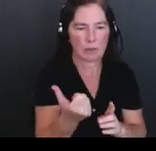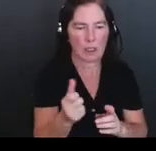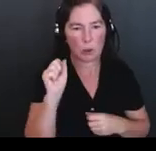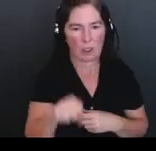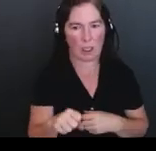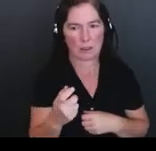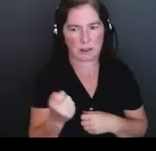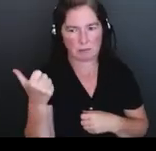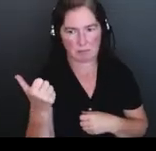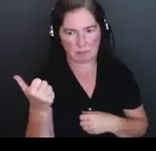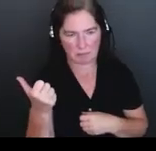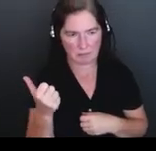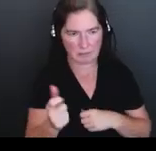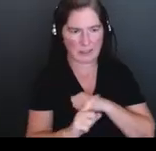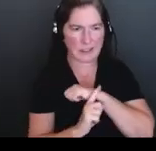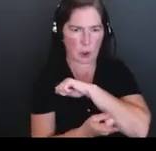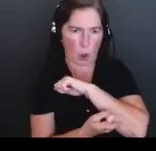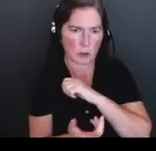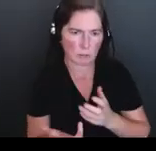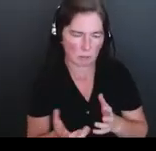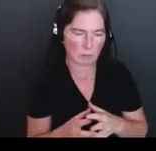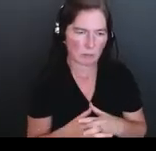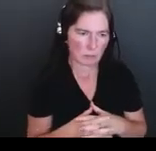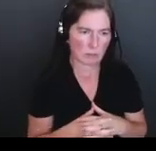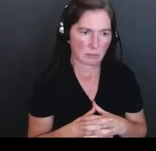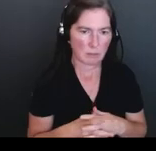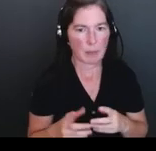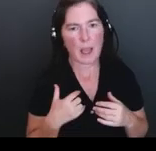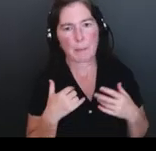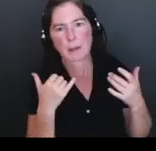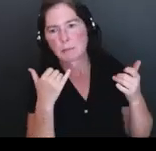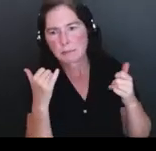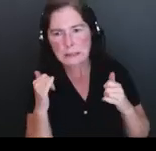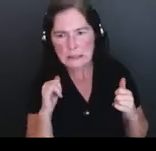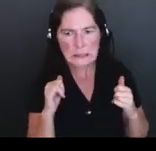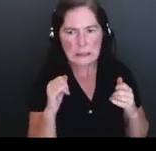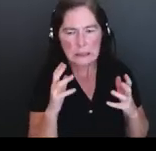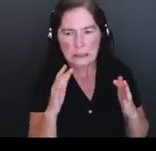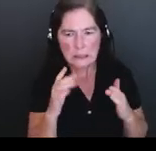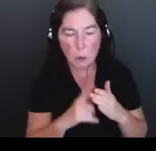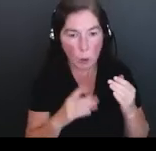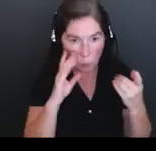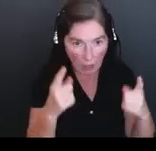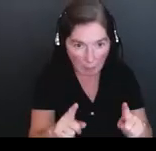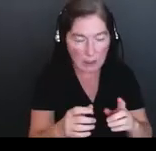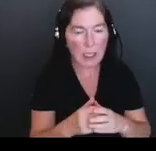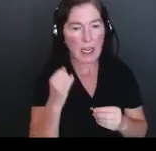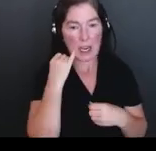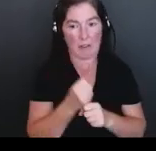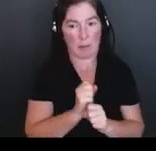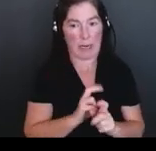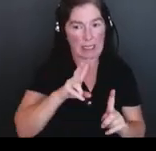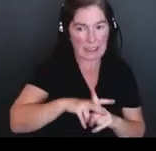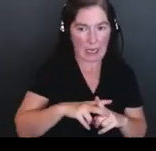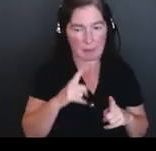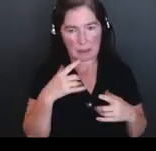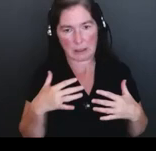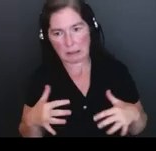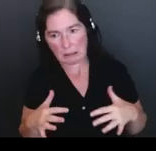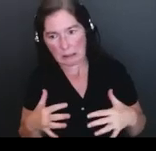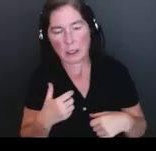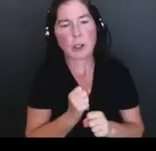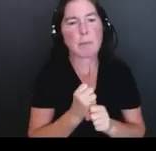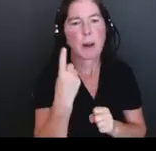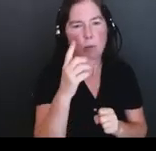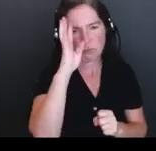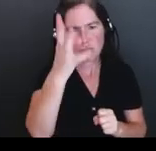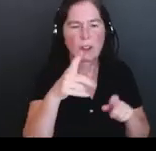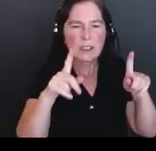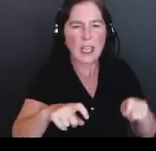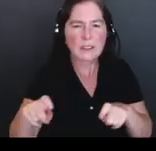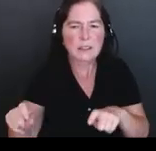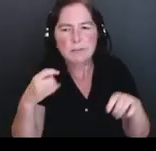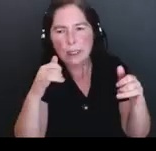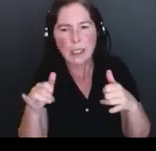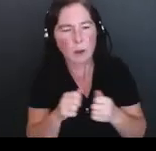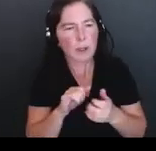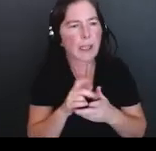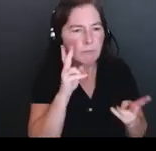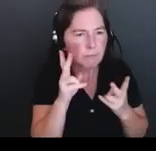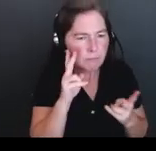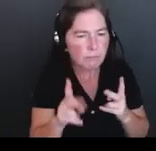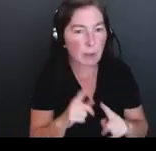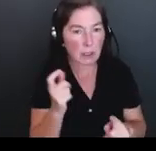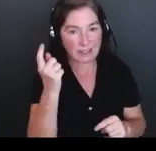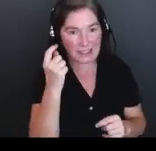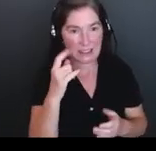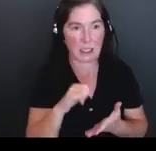I'm just going to discard this and I'll show you real quick. If I discard this, it's actually still going to keep that rubric, but I'm just discarding the assignment.